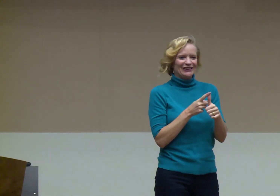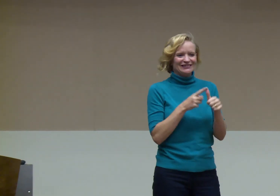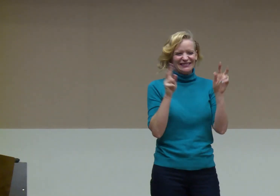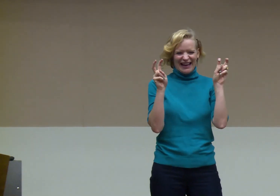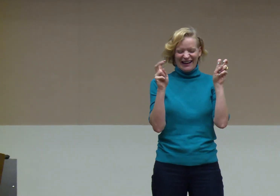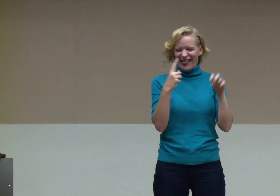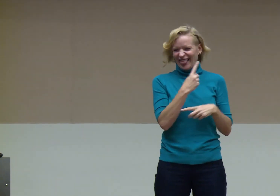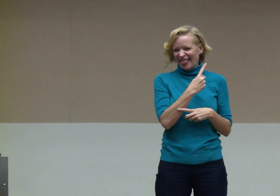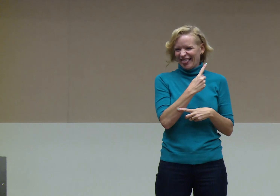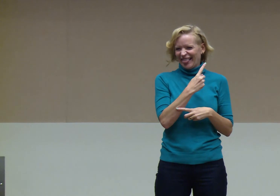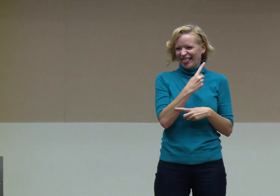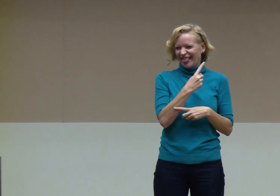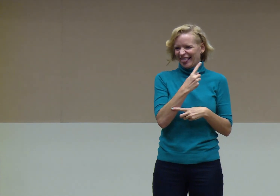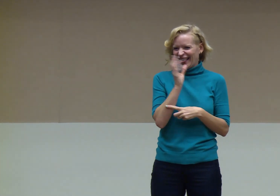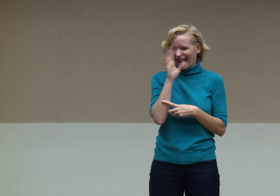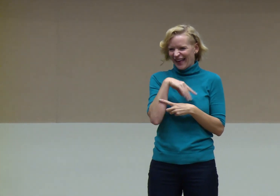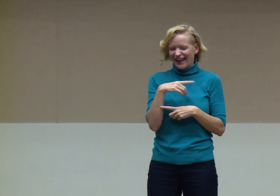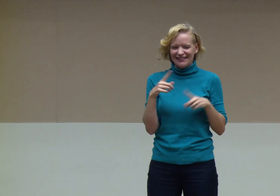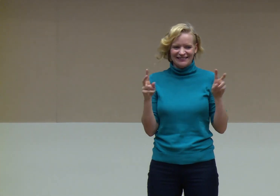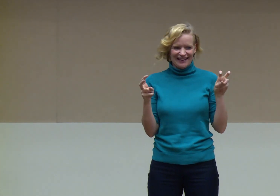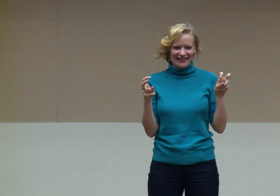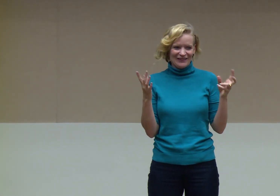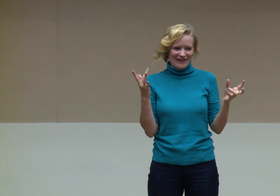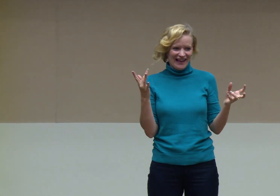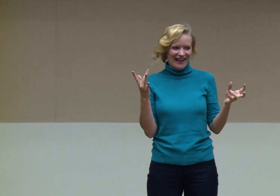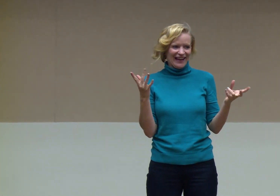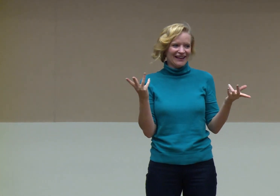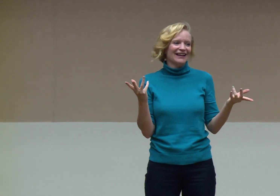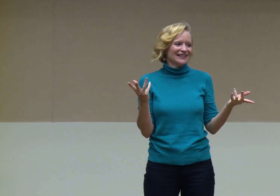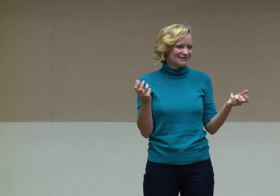See my title up here. It's a bit strange.